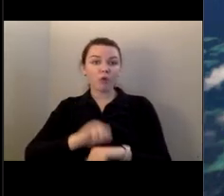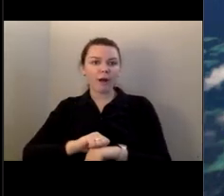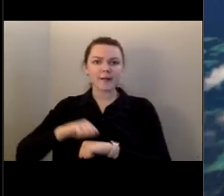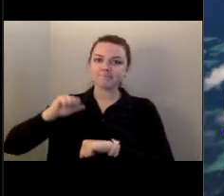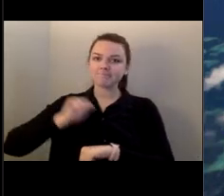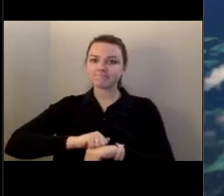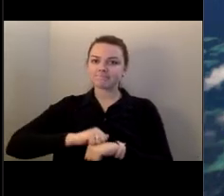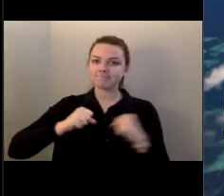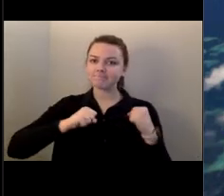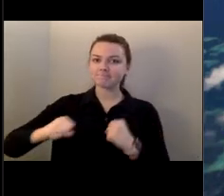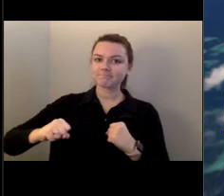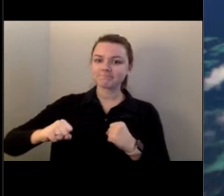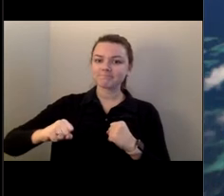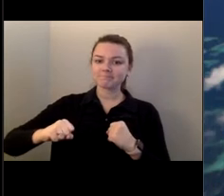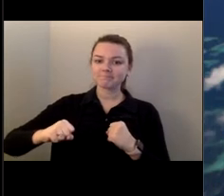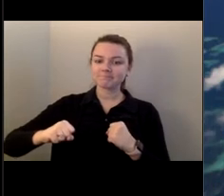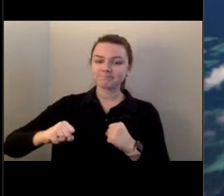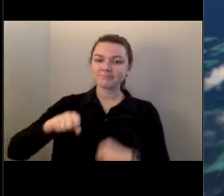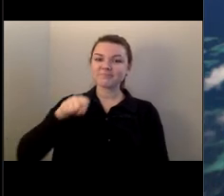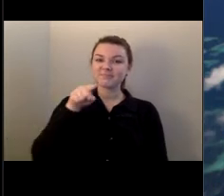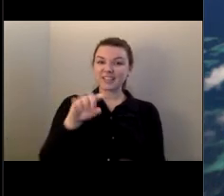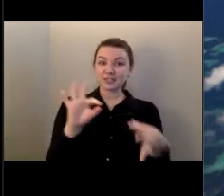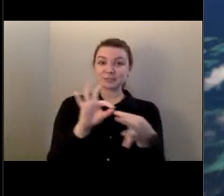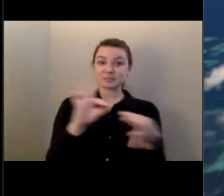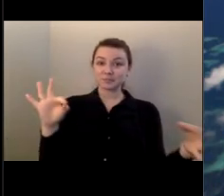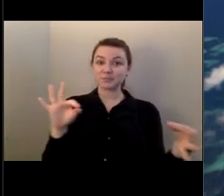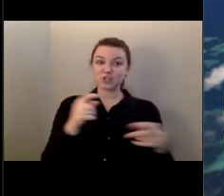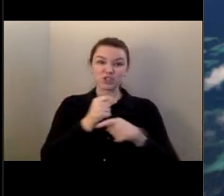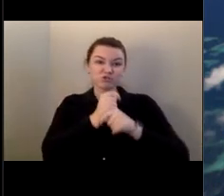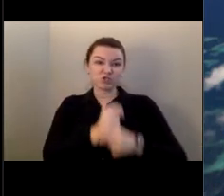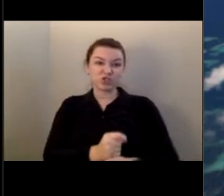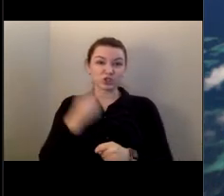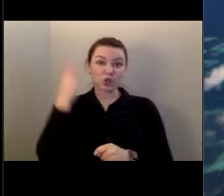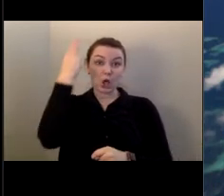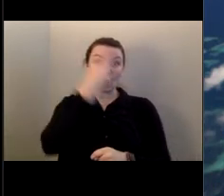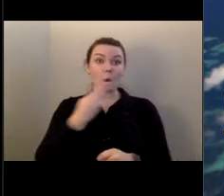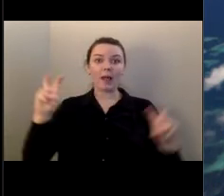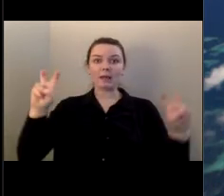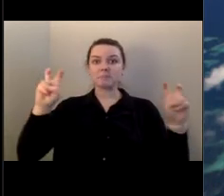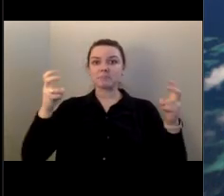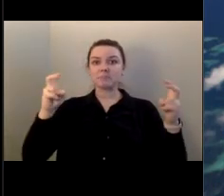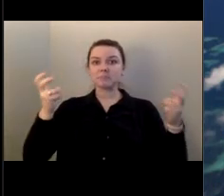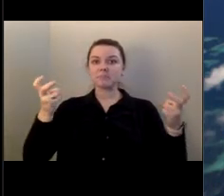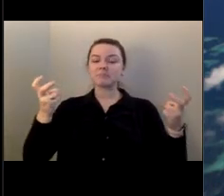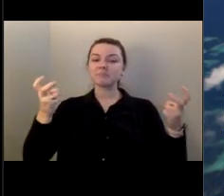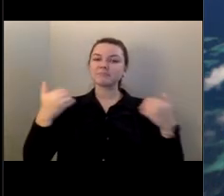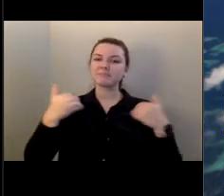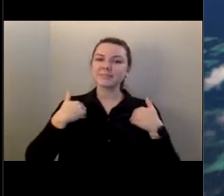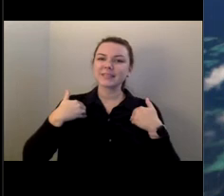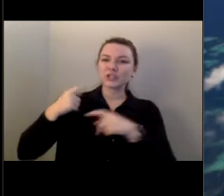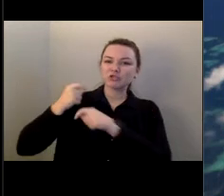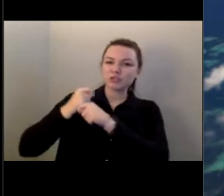This ʻōlelo noʻeau, or traditional Hawaiian proverb, contains traditional ecological knowledge.